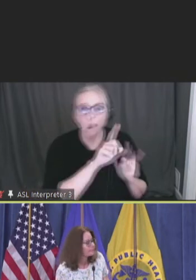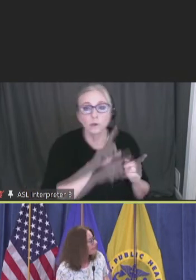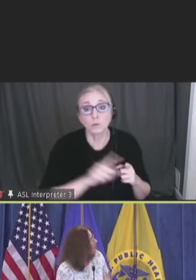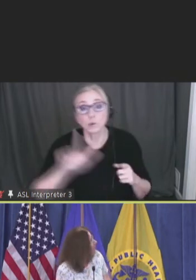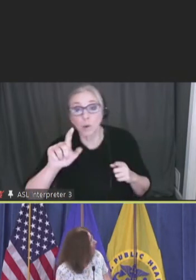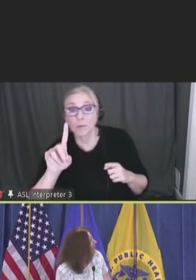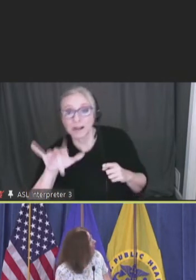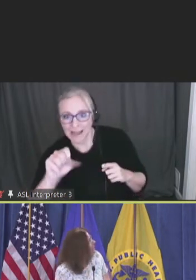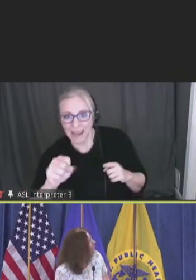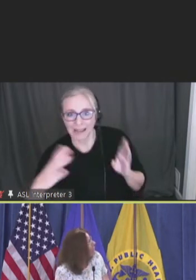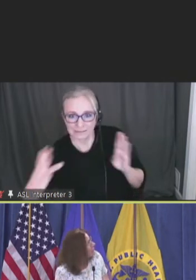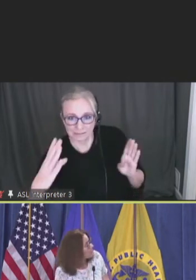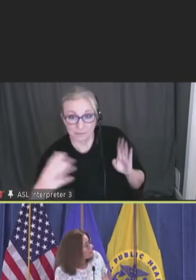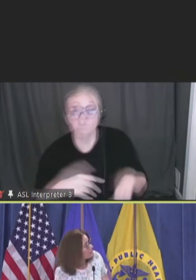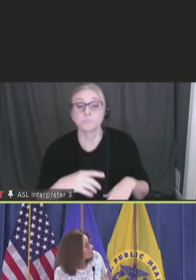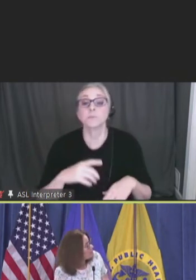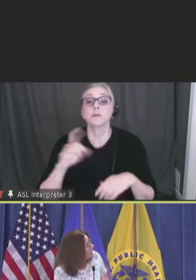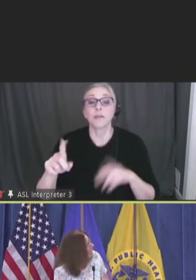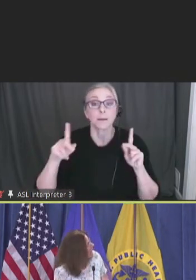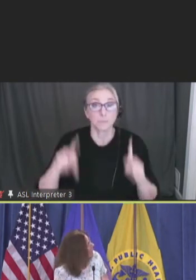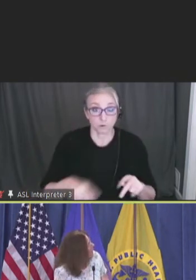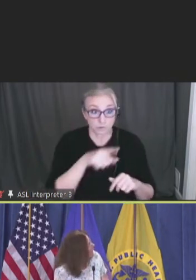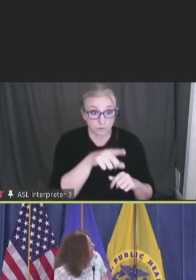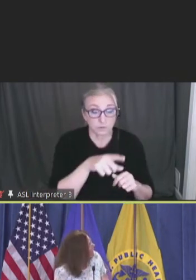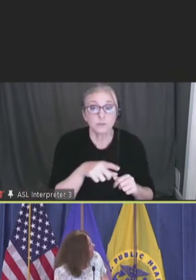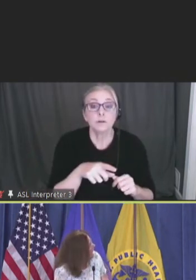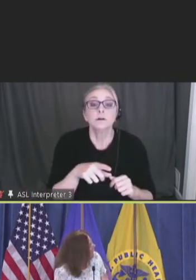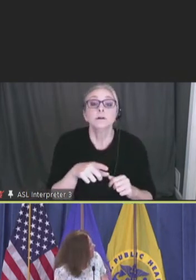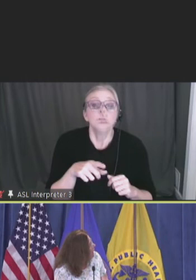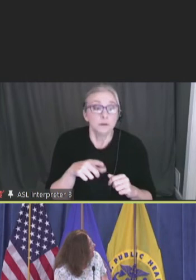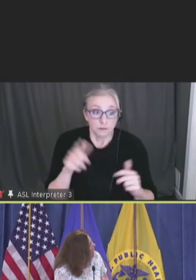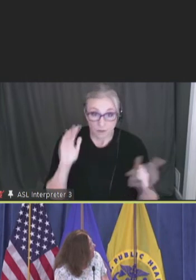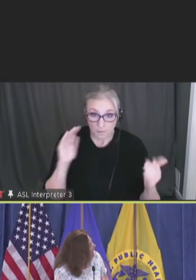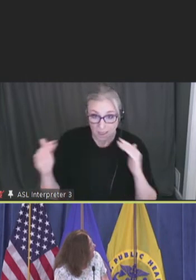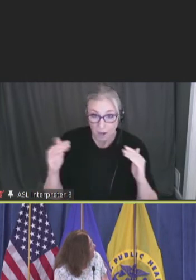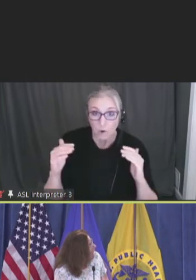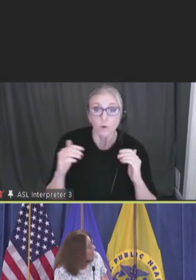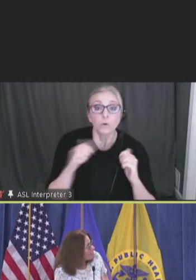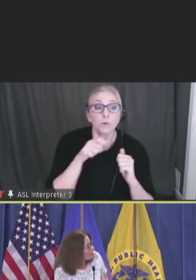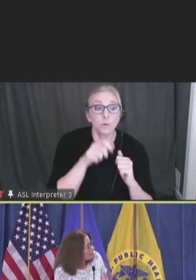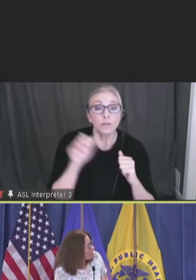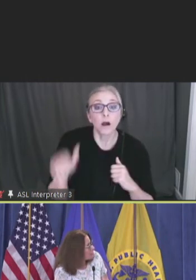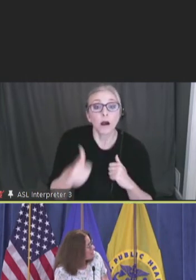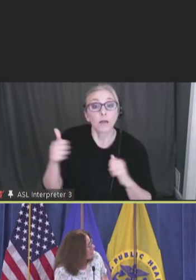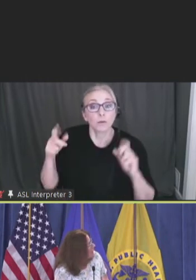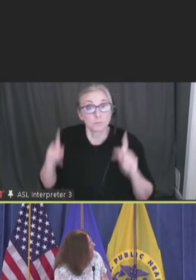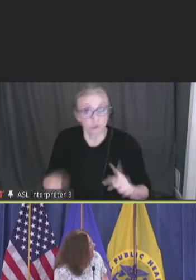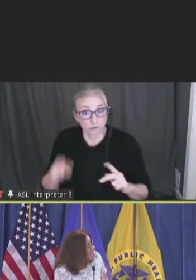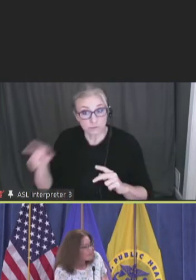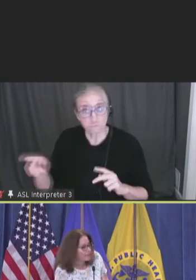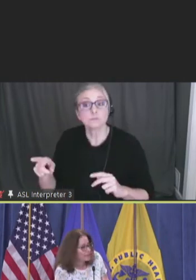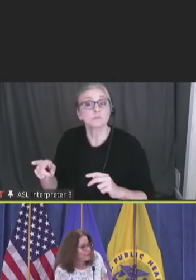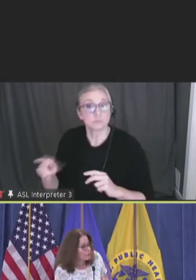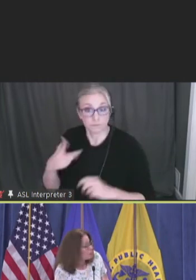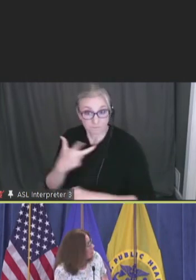Now, this individual was compared with another individual -- vaccinated individual who on